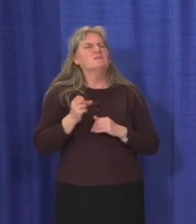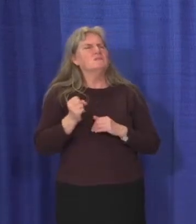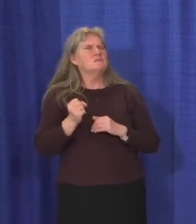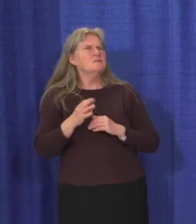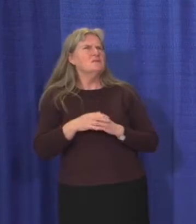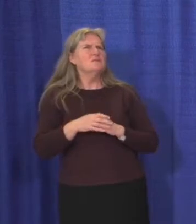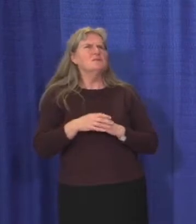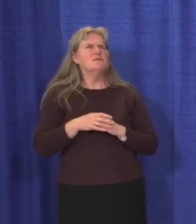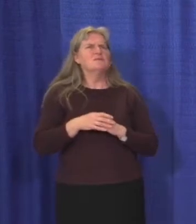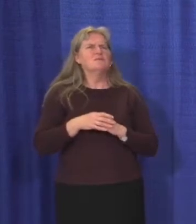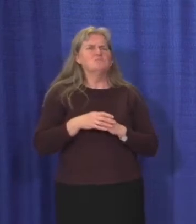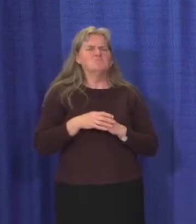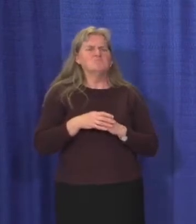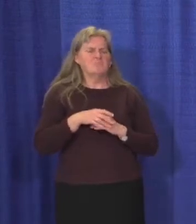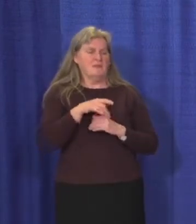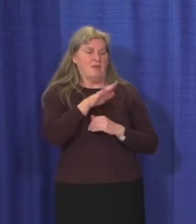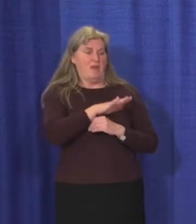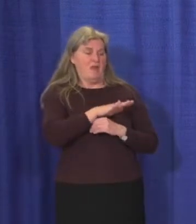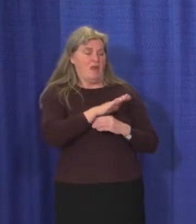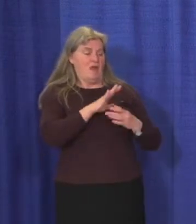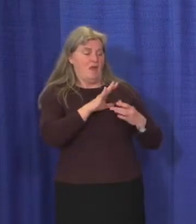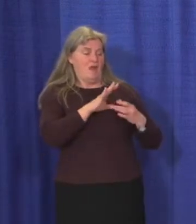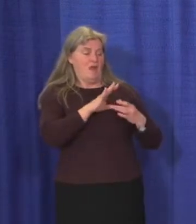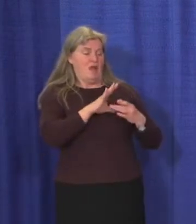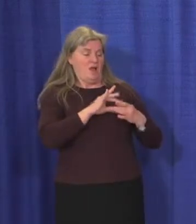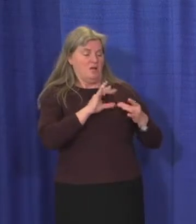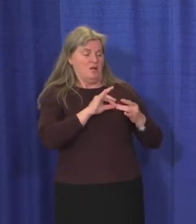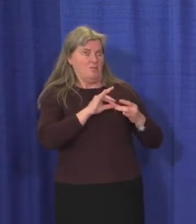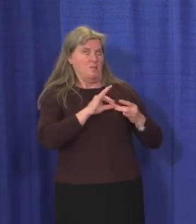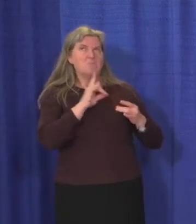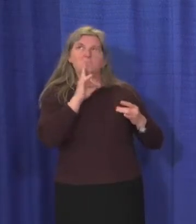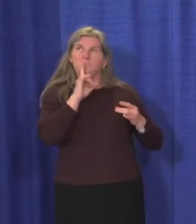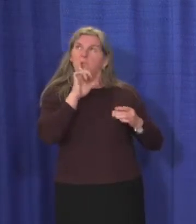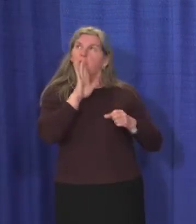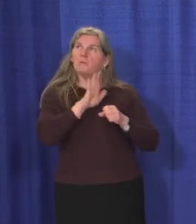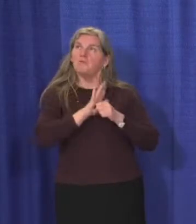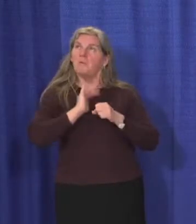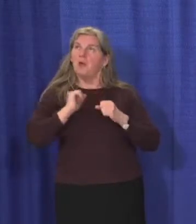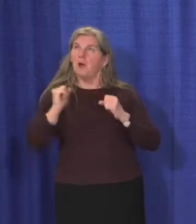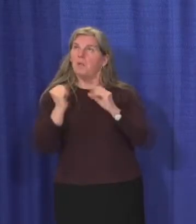I think if anything it affirms our approach and our current